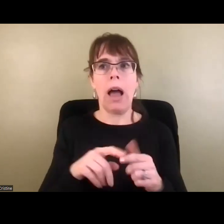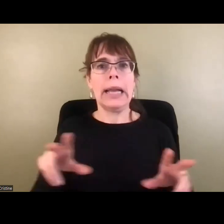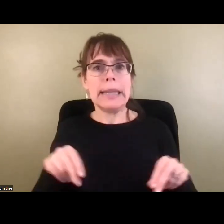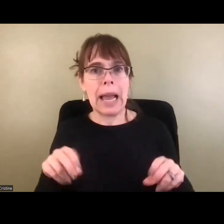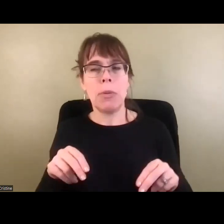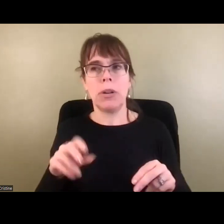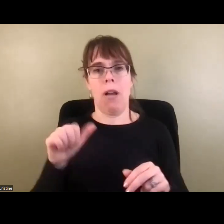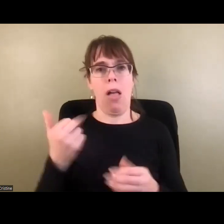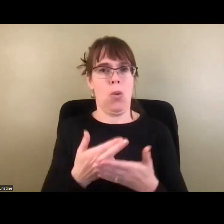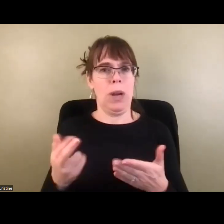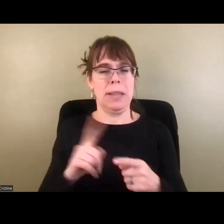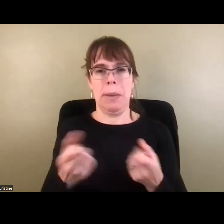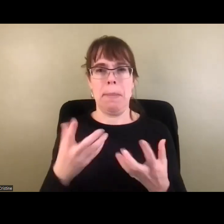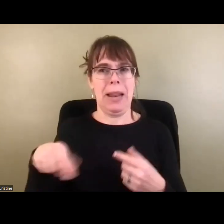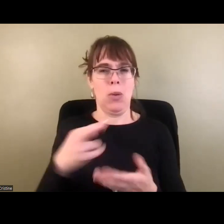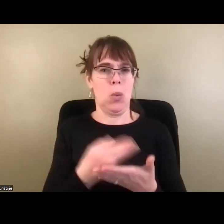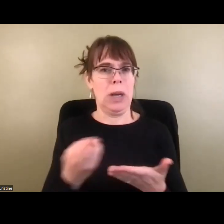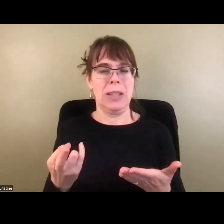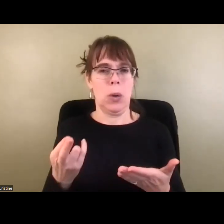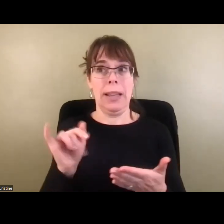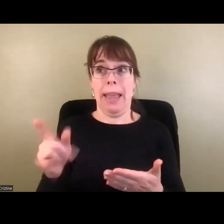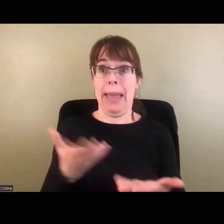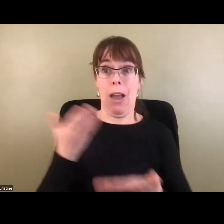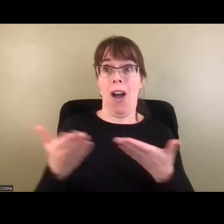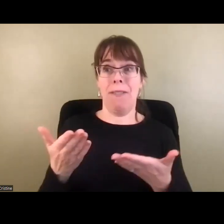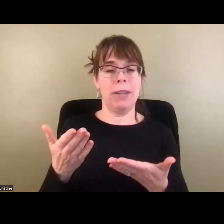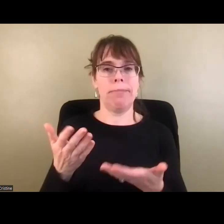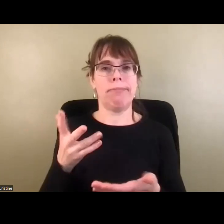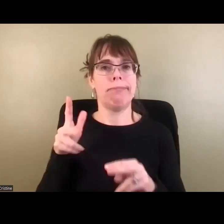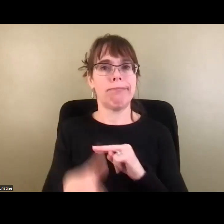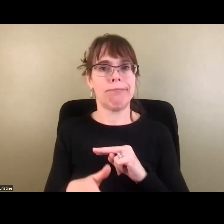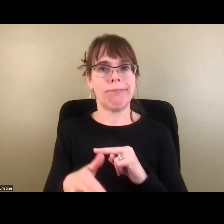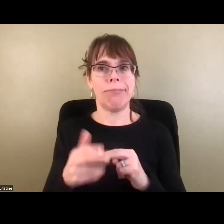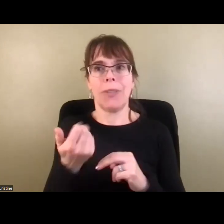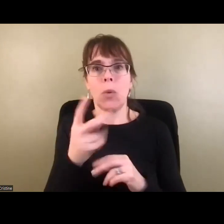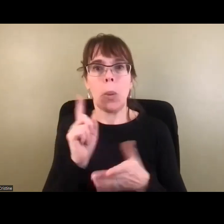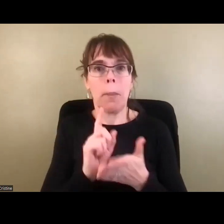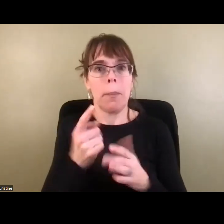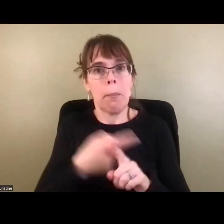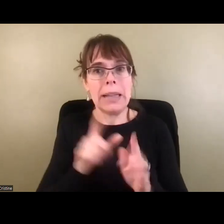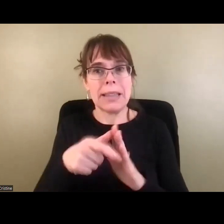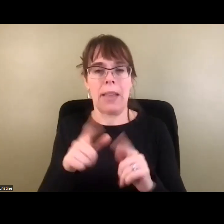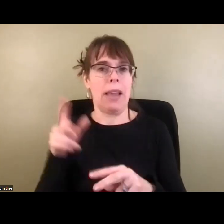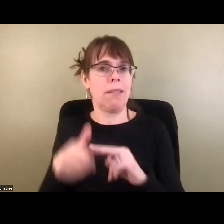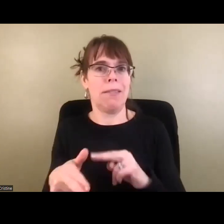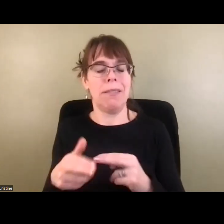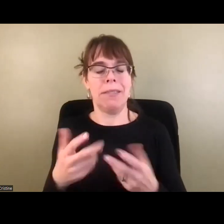But many of those resources do end after a couple of months from a lot of these centers.